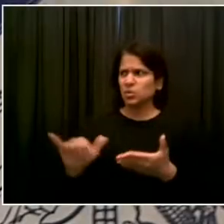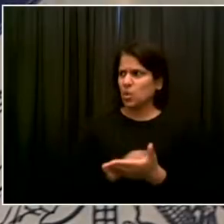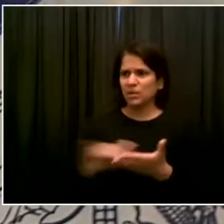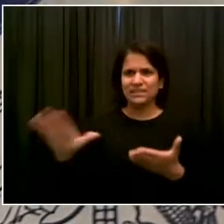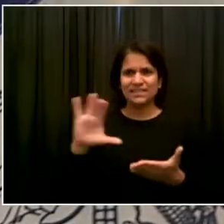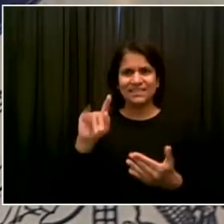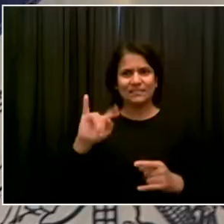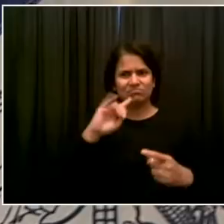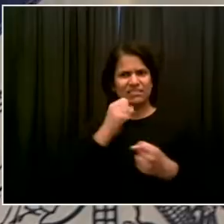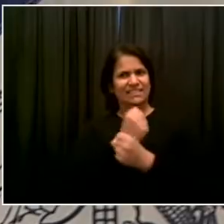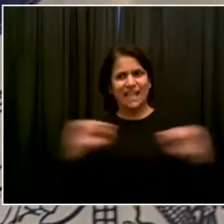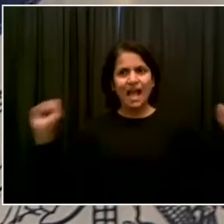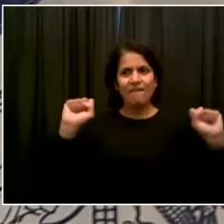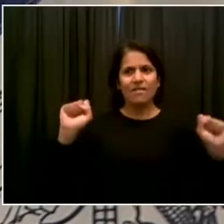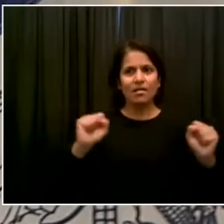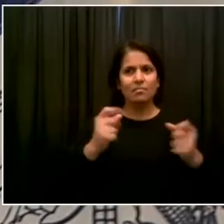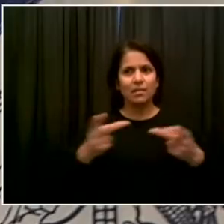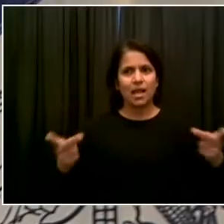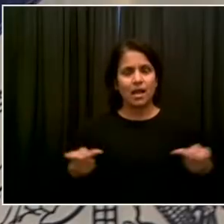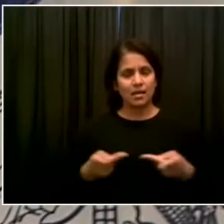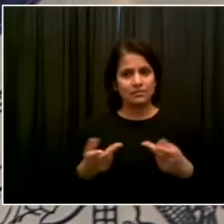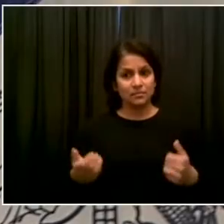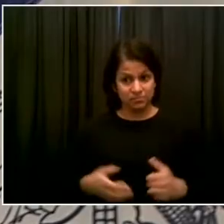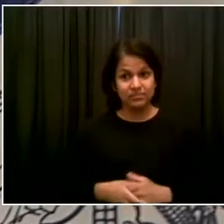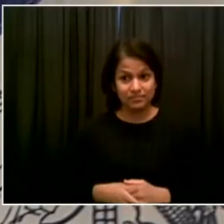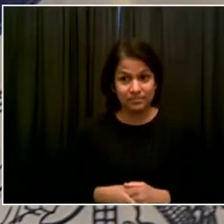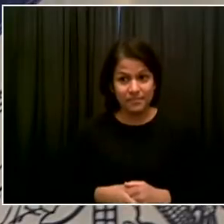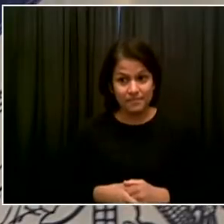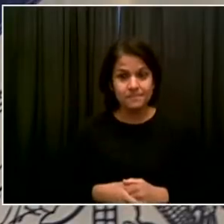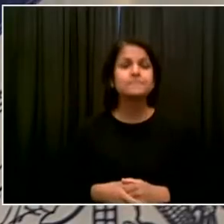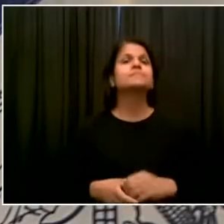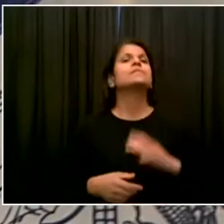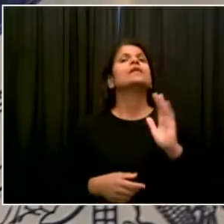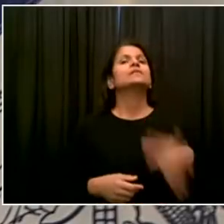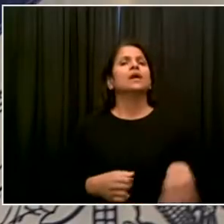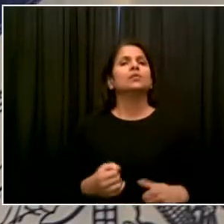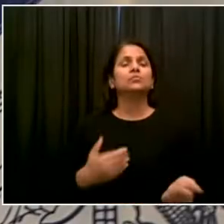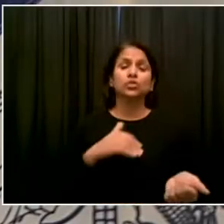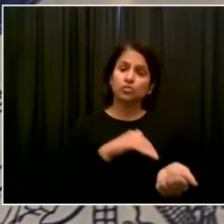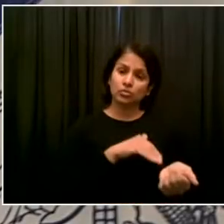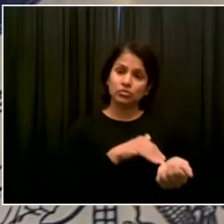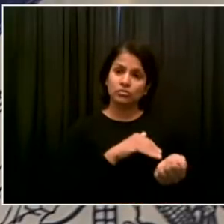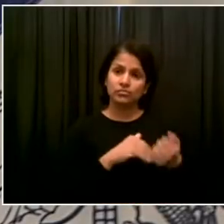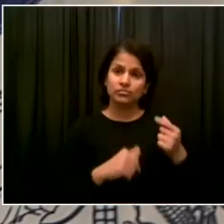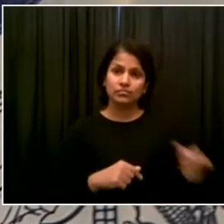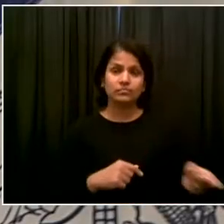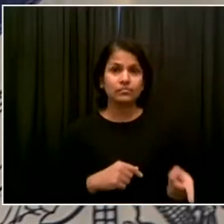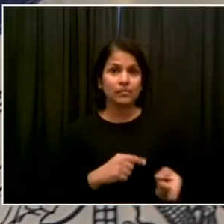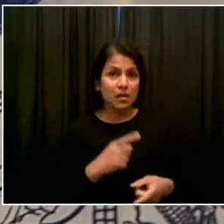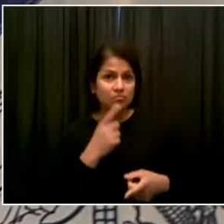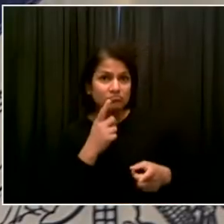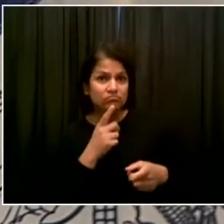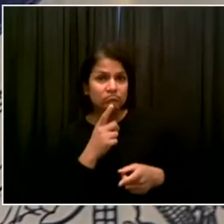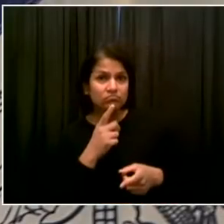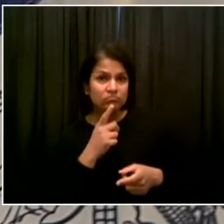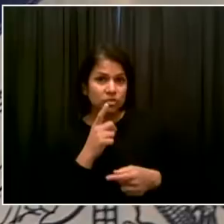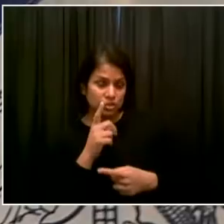CITY BY DEFINITIN OJUT S THE FACTS TO EXPLAIN IT. LET' SLET DR. CHOKSHI SPEAK TO THE SCIENTIFIC